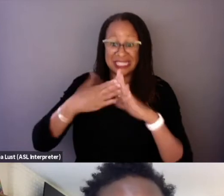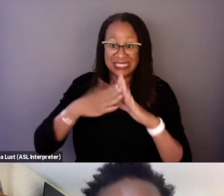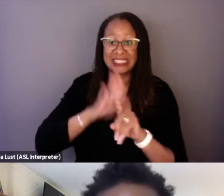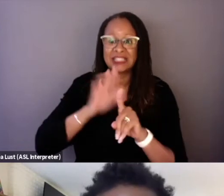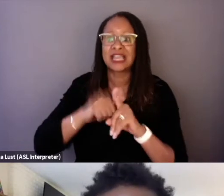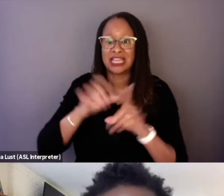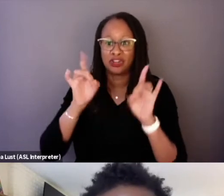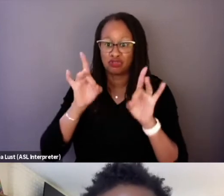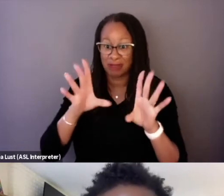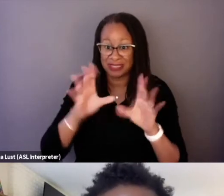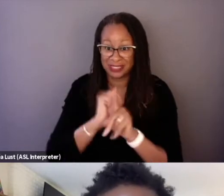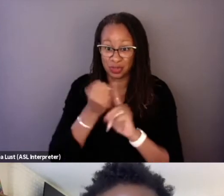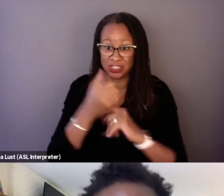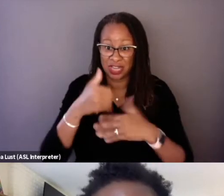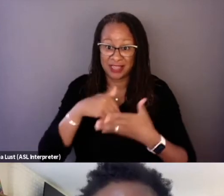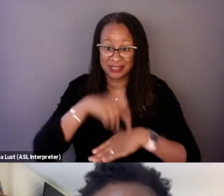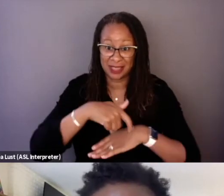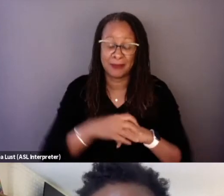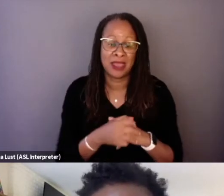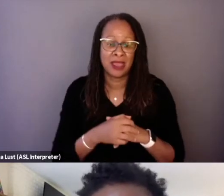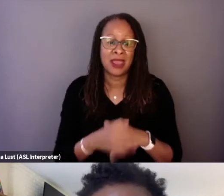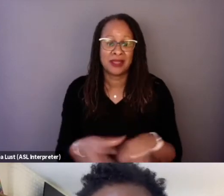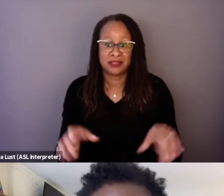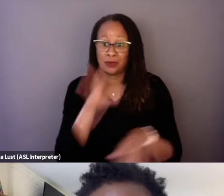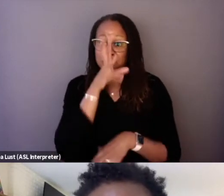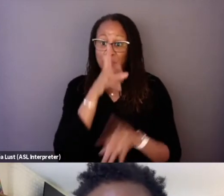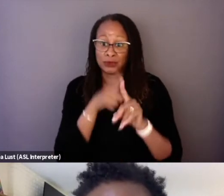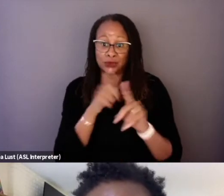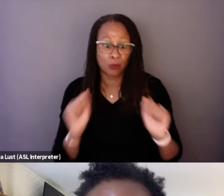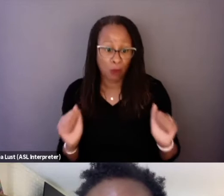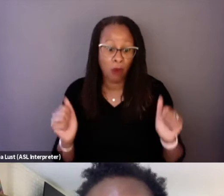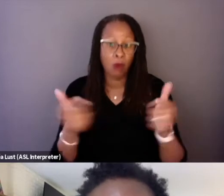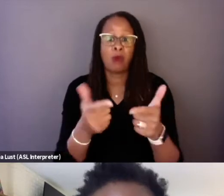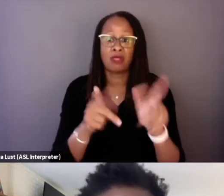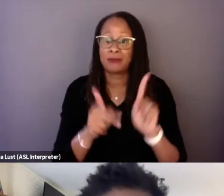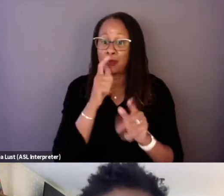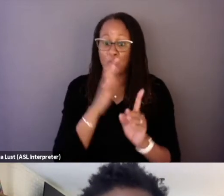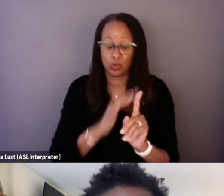Right? So, in talking to all of the, you know, the people who surrounded Breonna